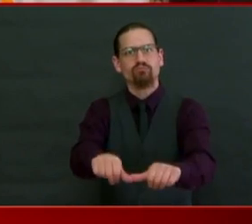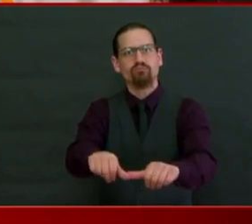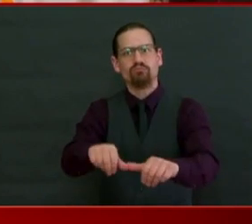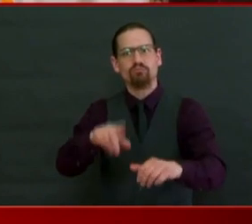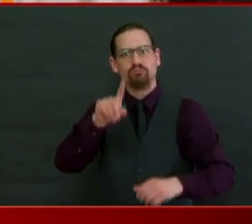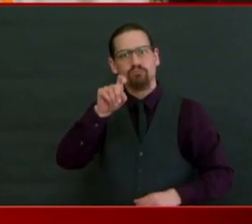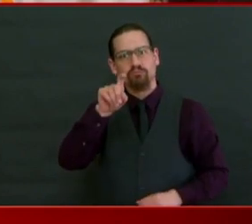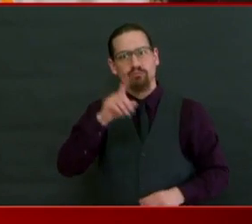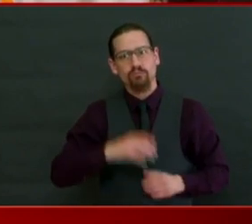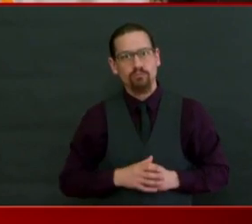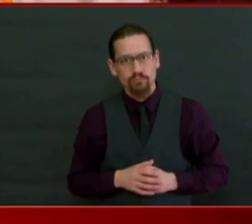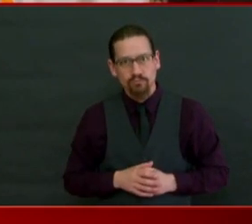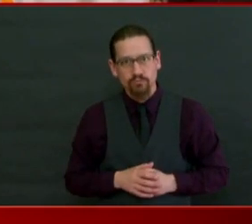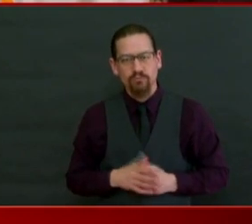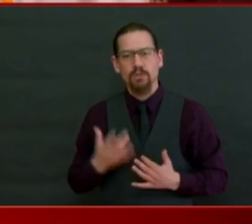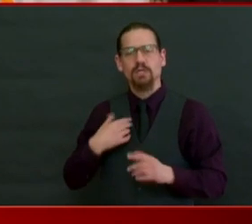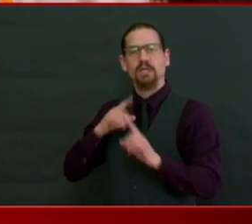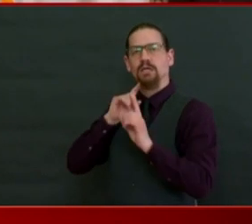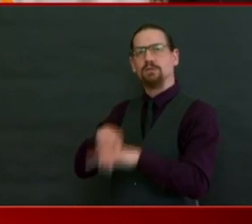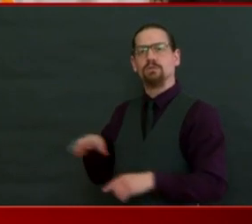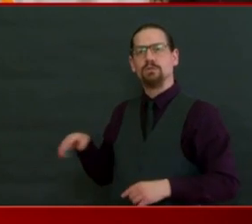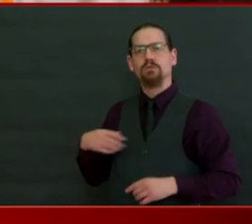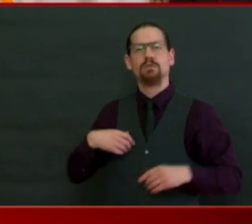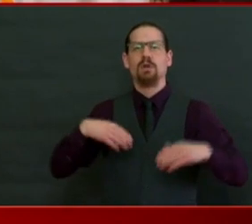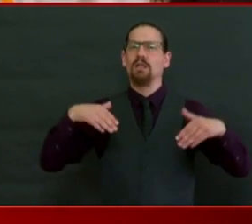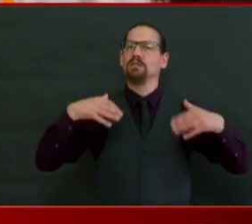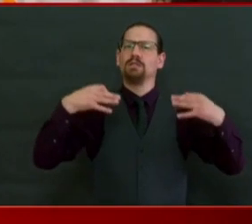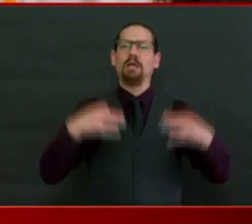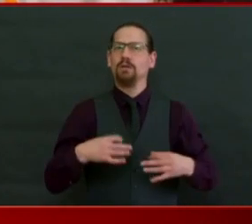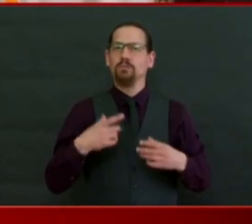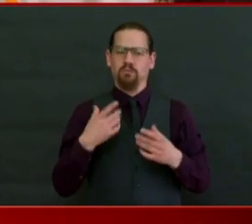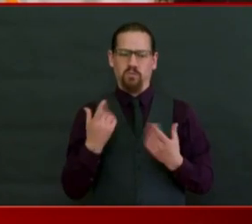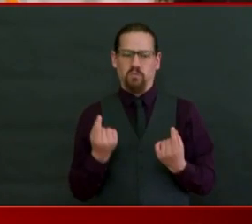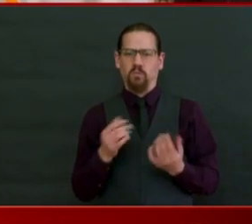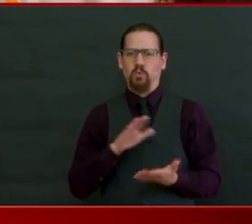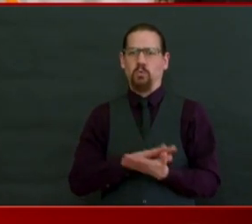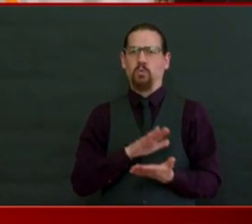SCHOOL YEAR? I HAVEN'T MADE A DECISION YET ON SCHOOLS BUT I WILL MAKE AN